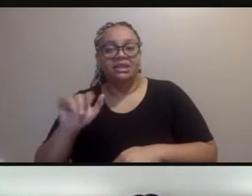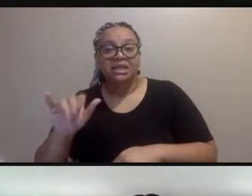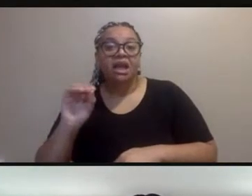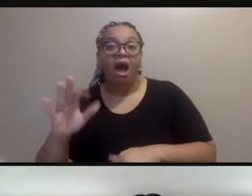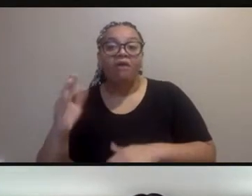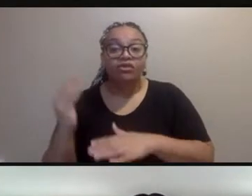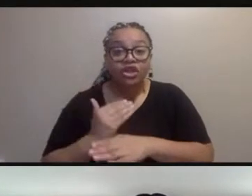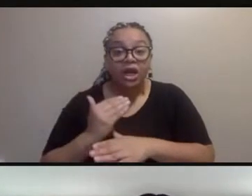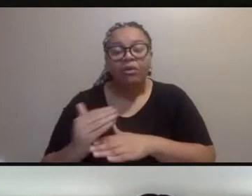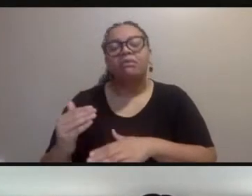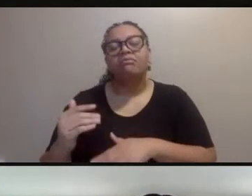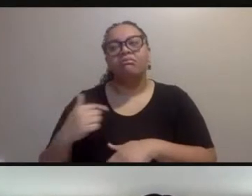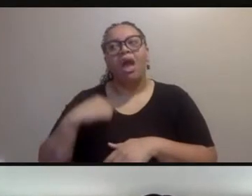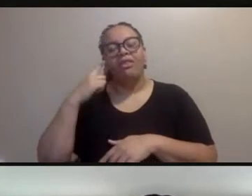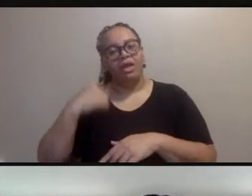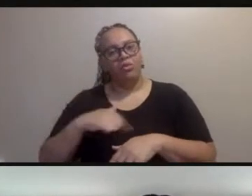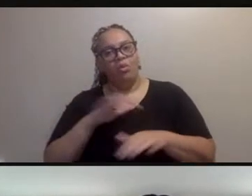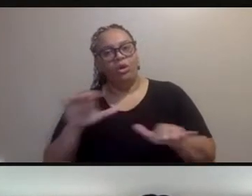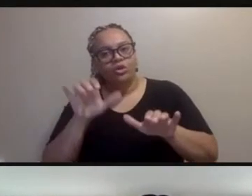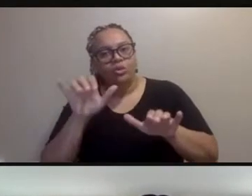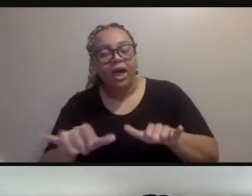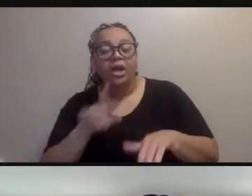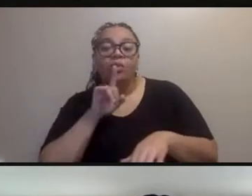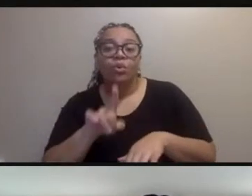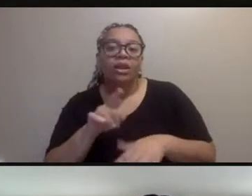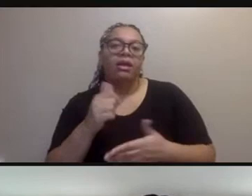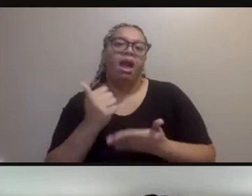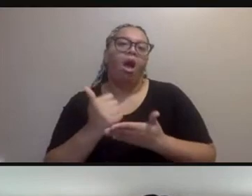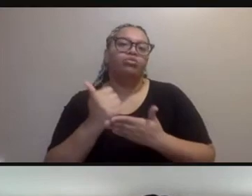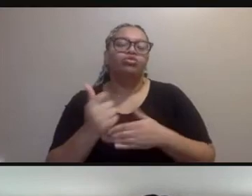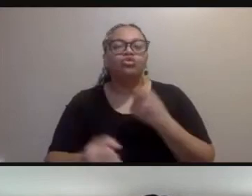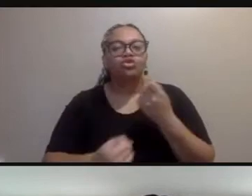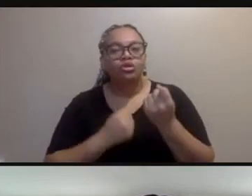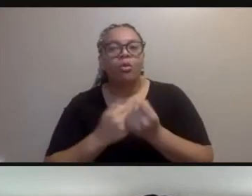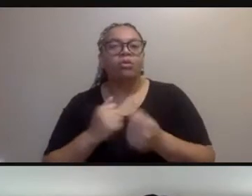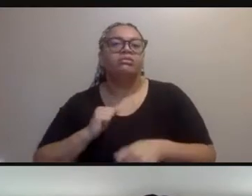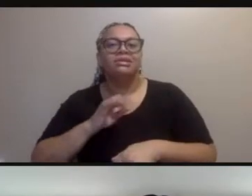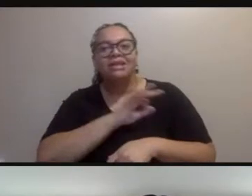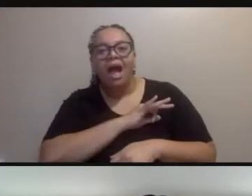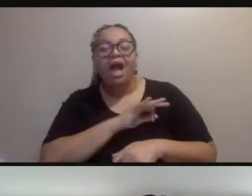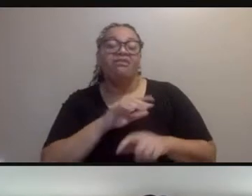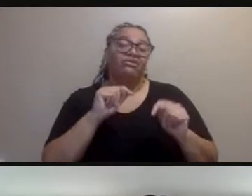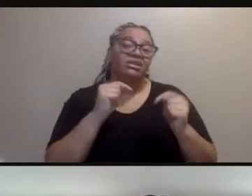STAFF ISS I THINK BUILDING A